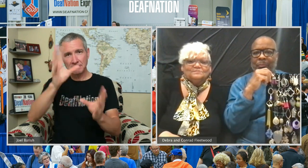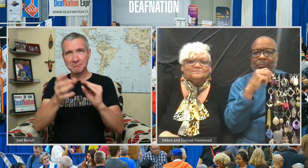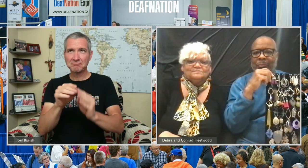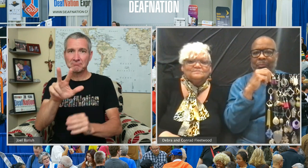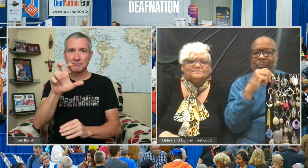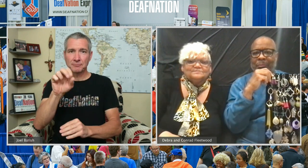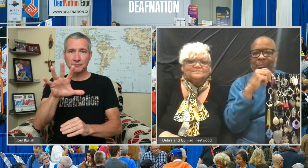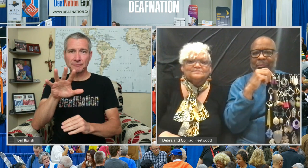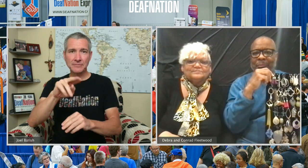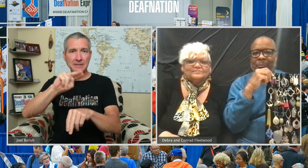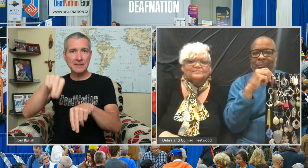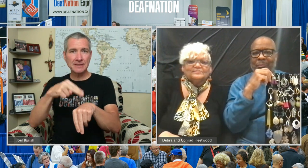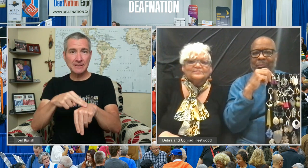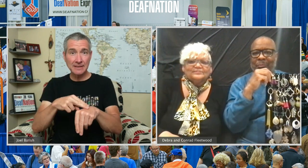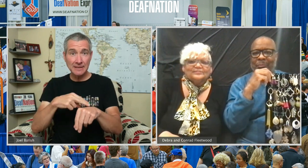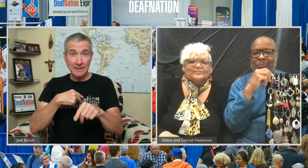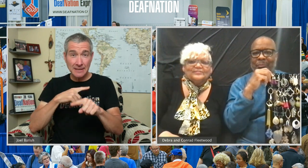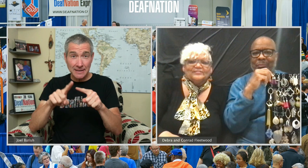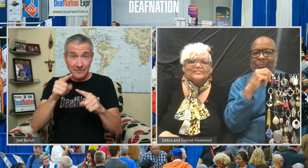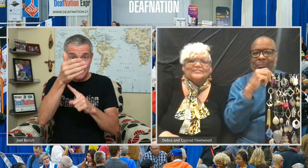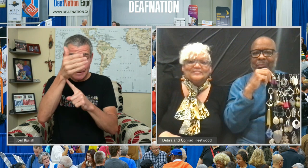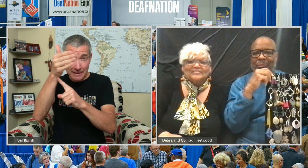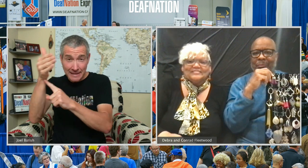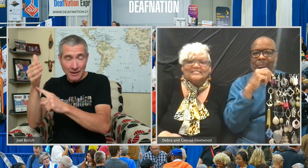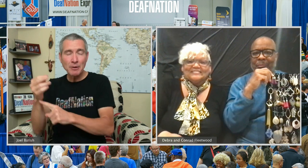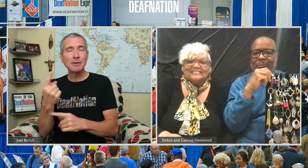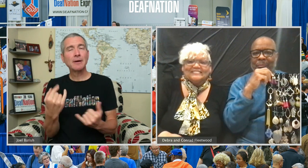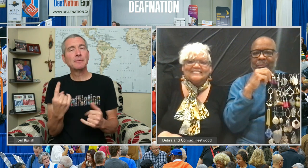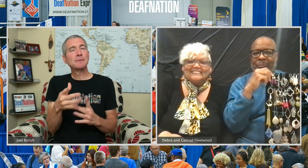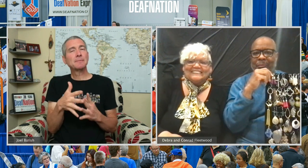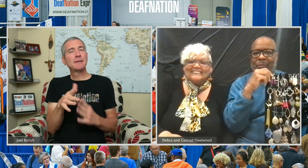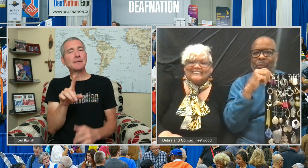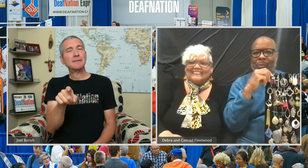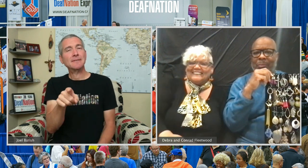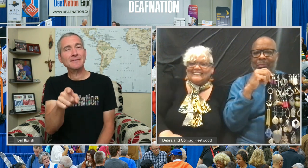with about 305 nations, with all the different flags, or is it just the USA one for now?